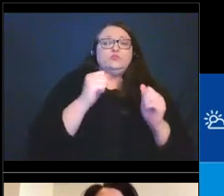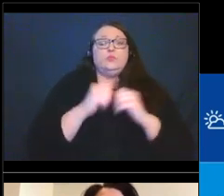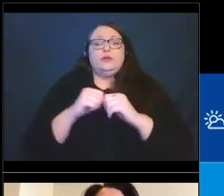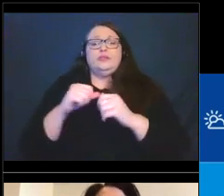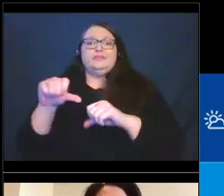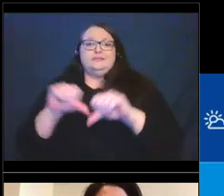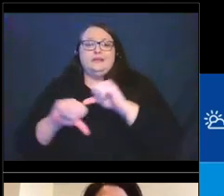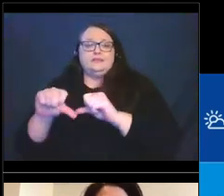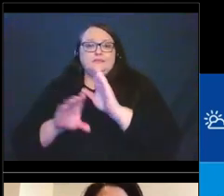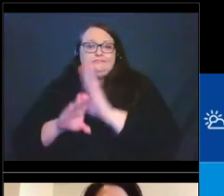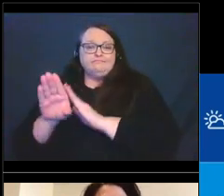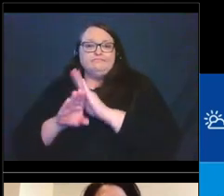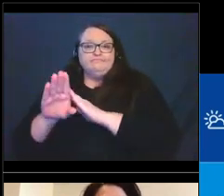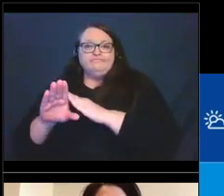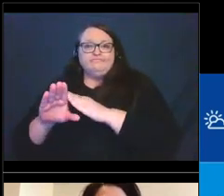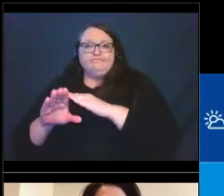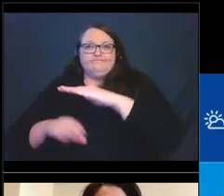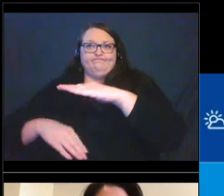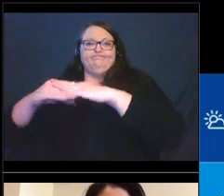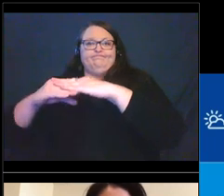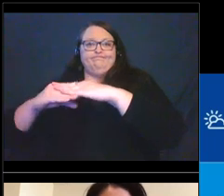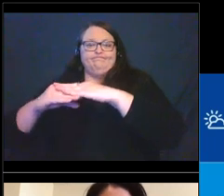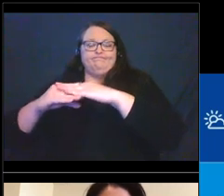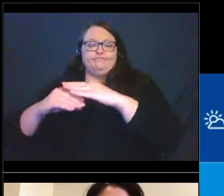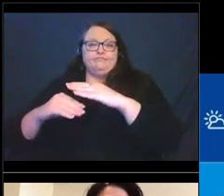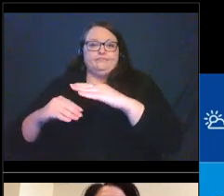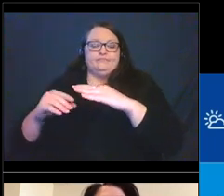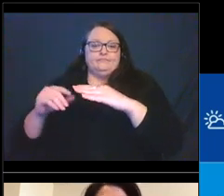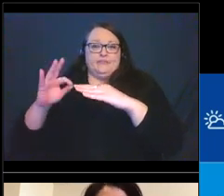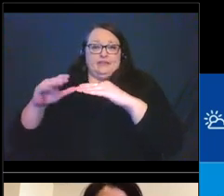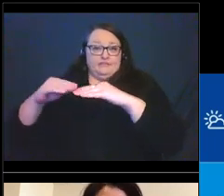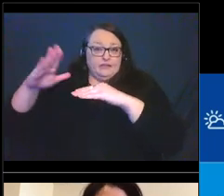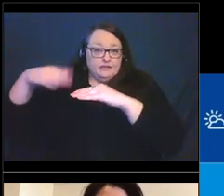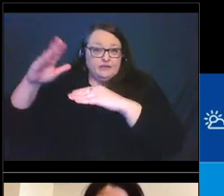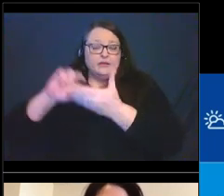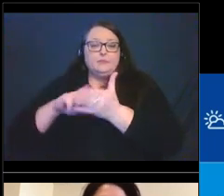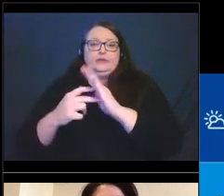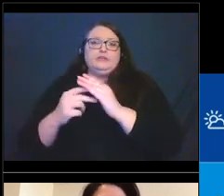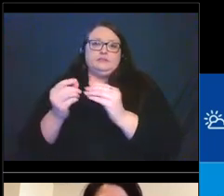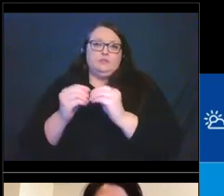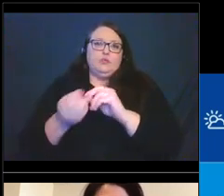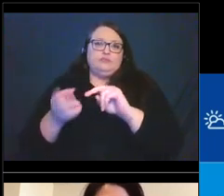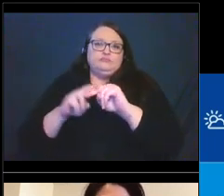an index of the potential risk for heat-related impacts. Think of analogies like the Air Quality